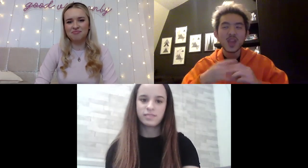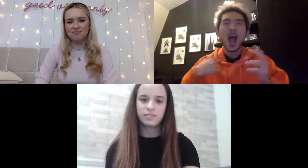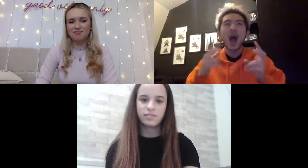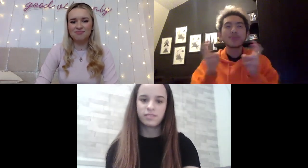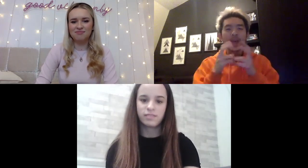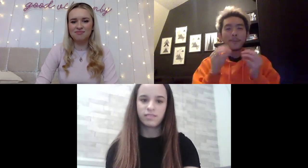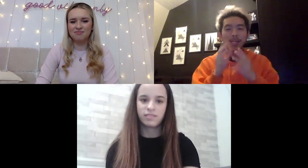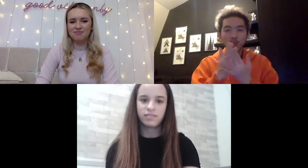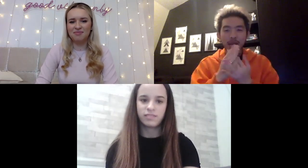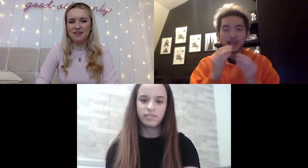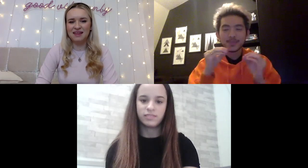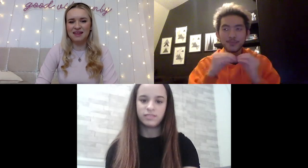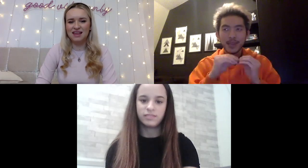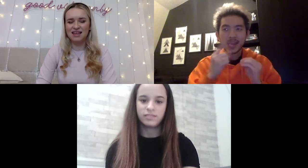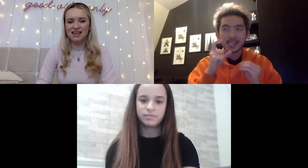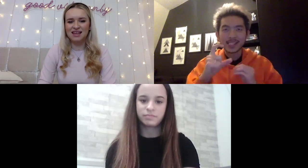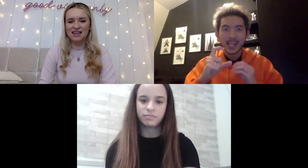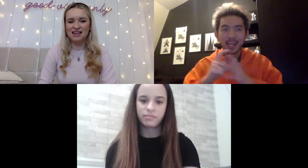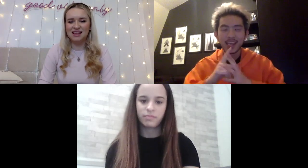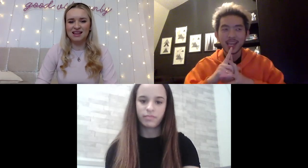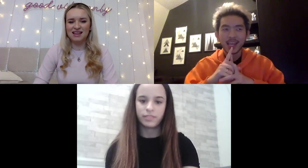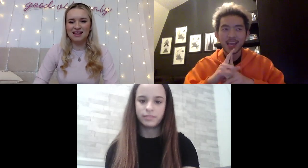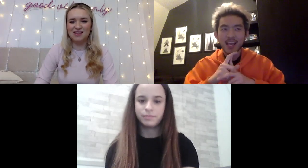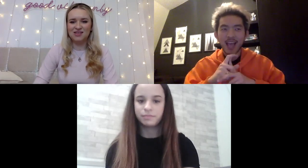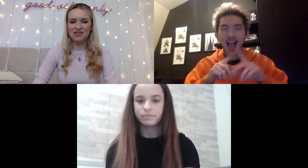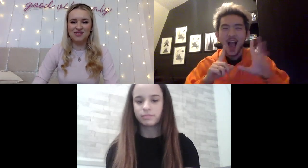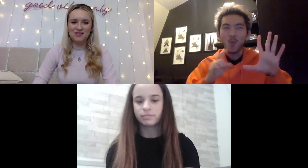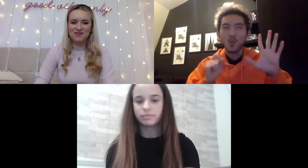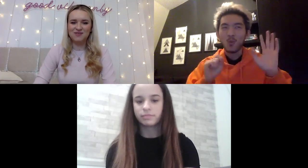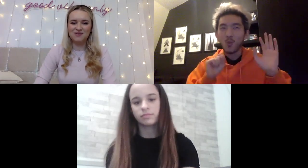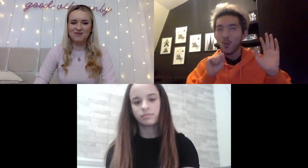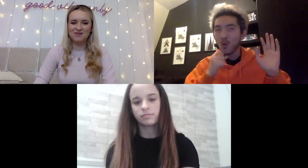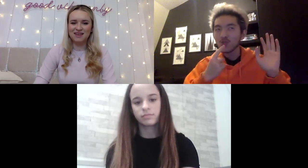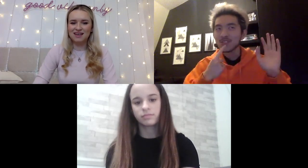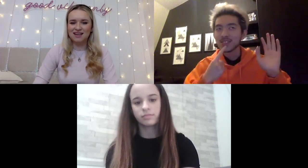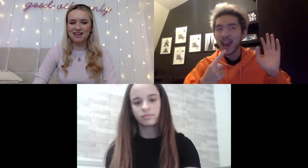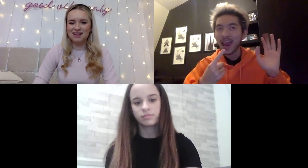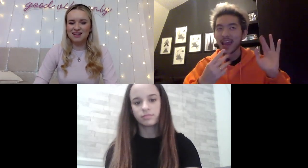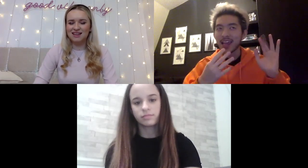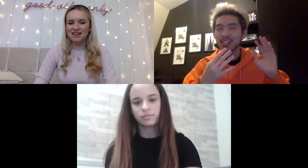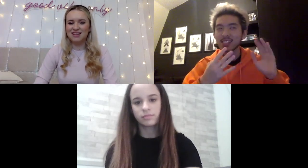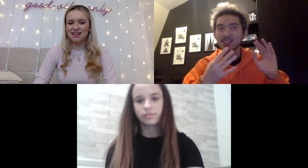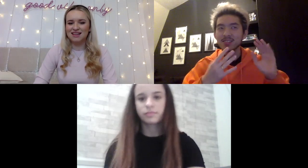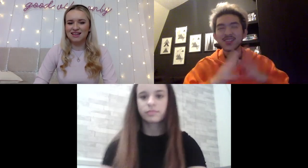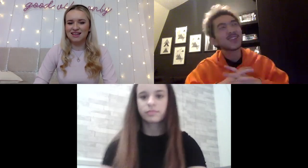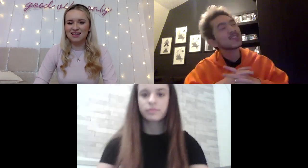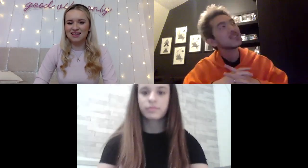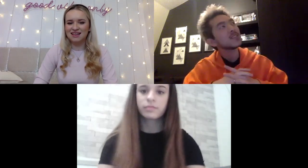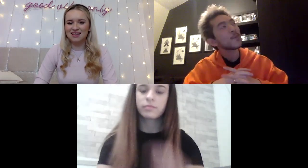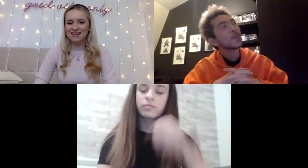B: I'm stuck between with 'B' and 'C' but I would say...